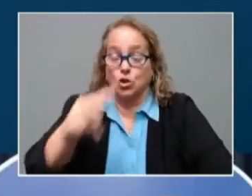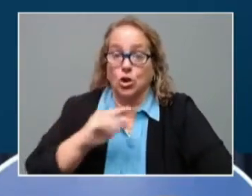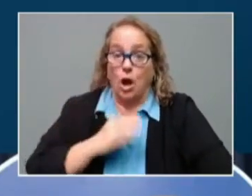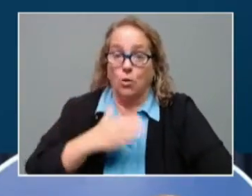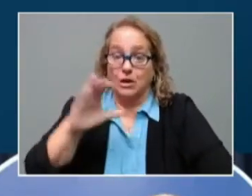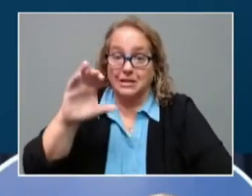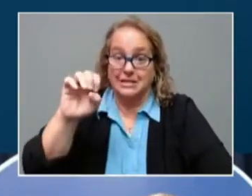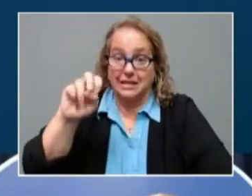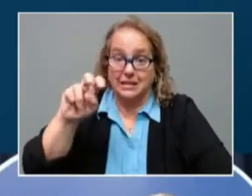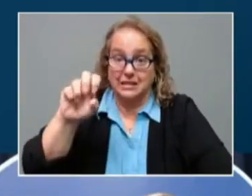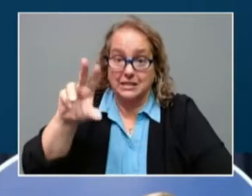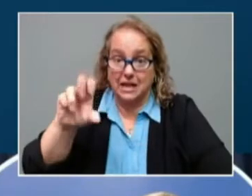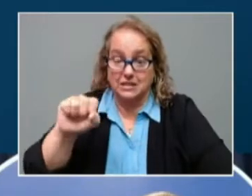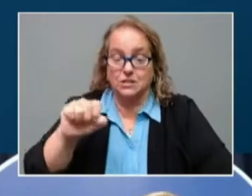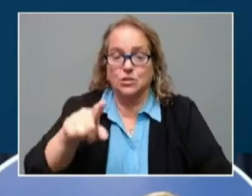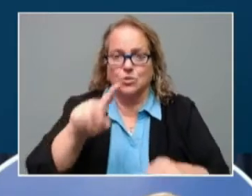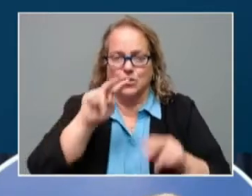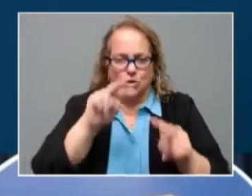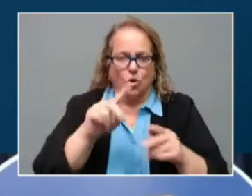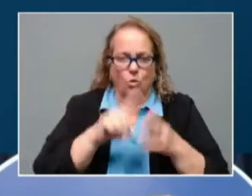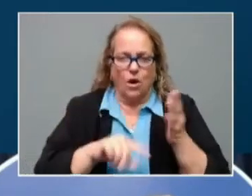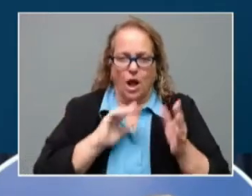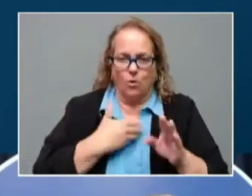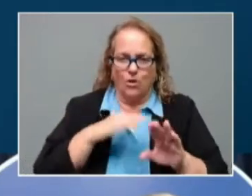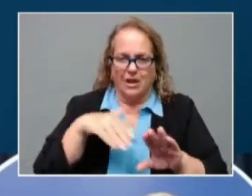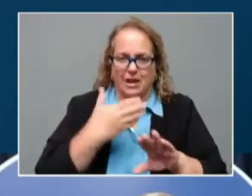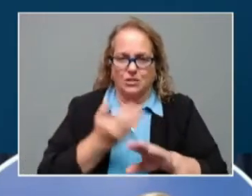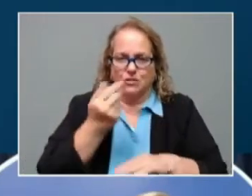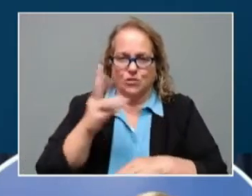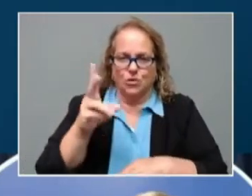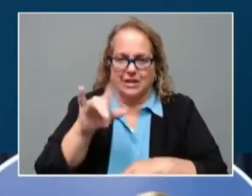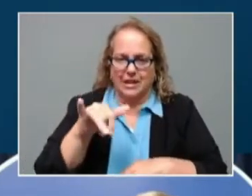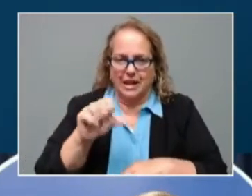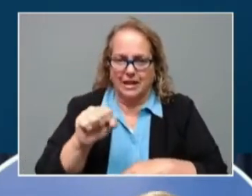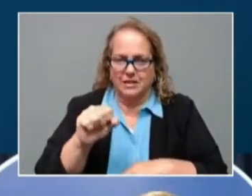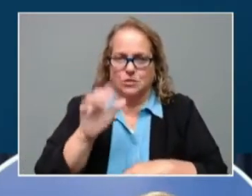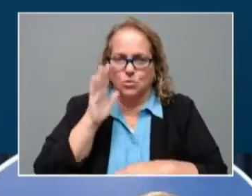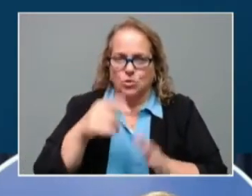to see what the next couple days bring sometimes right at the end of the week